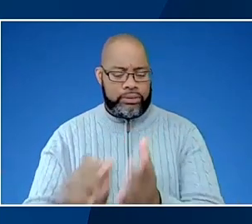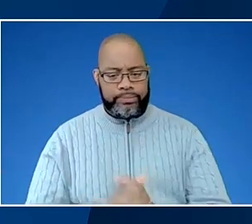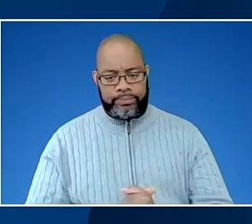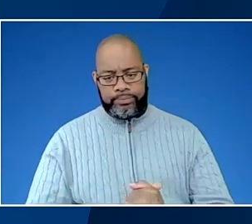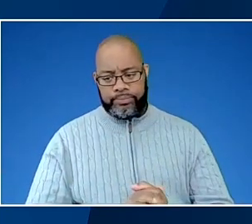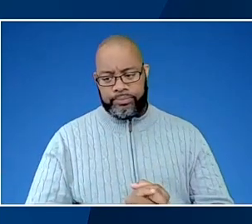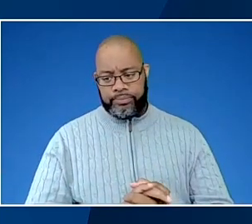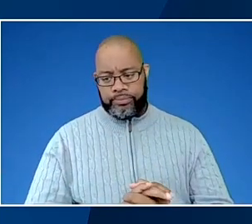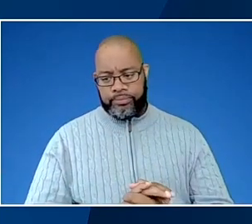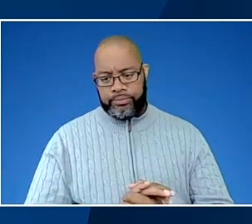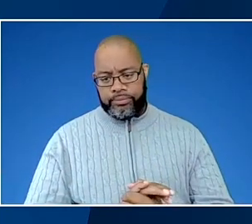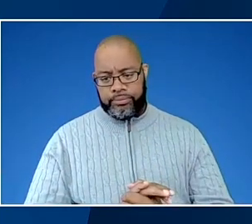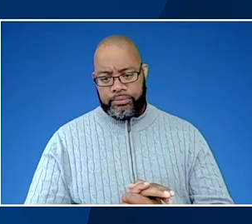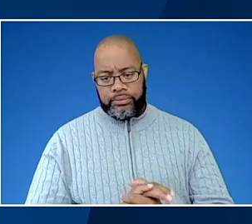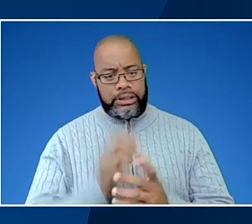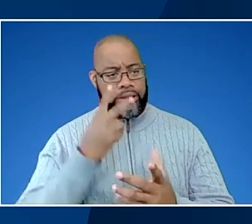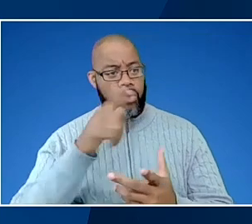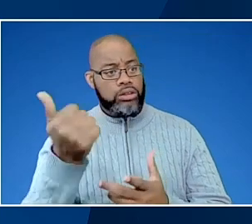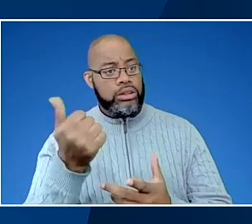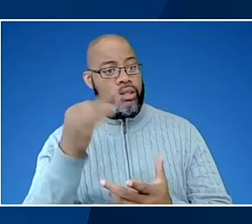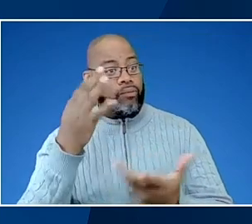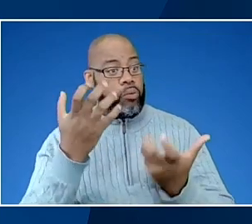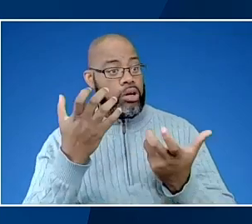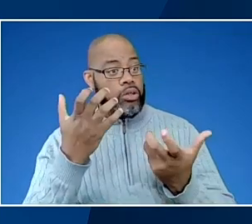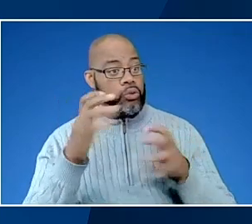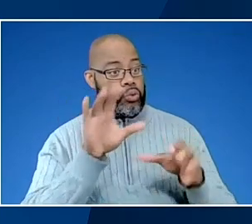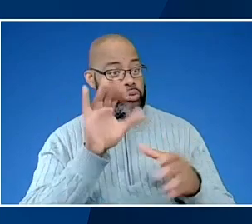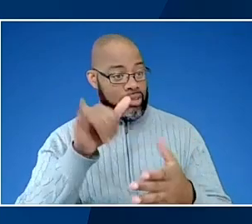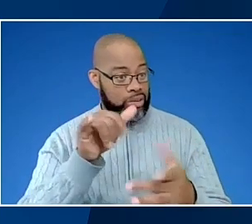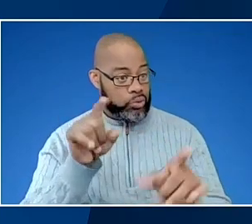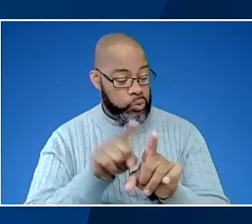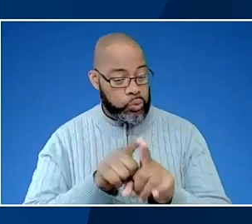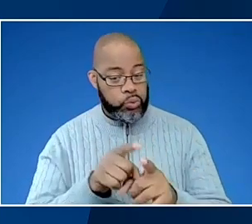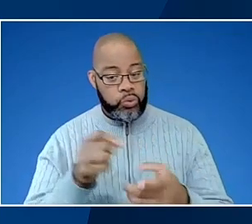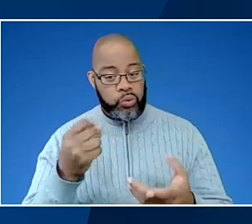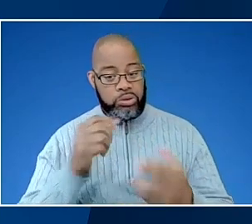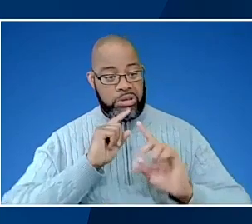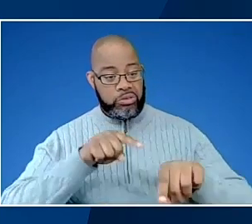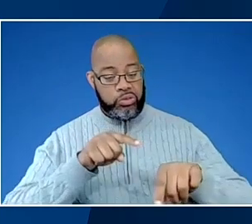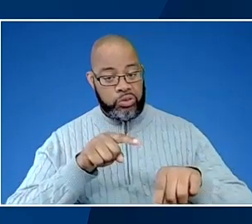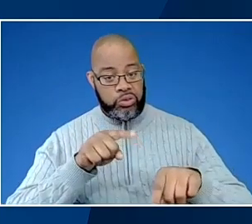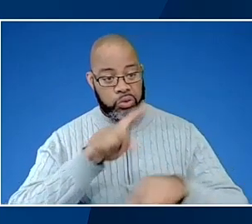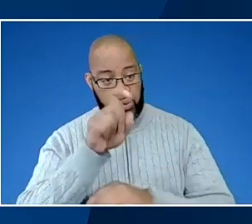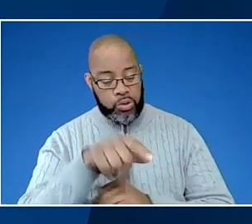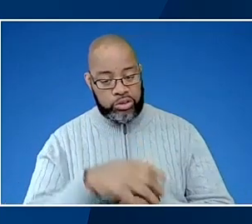We can see who else, if anyone else wanted to be there as well to answer any questions. Cindy?